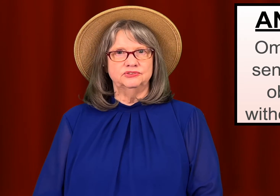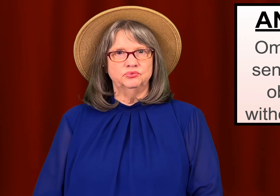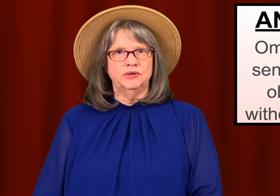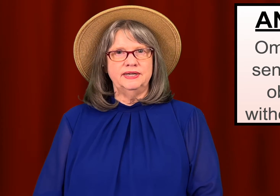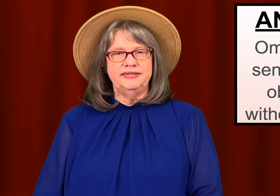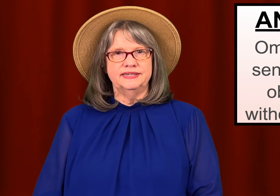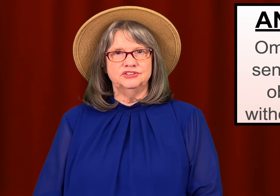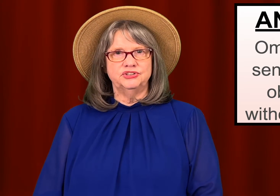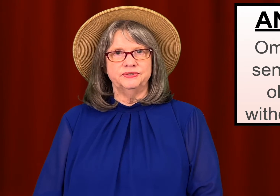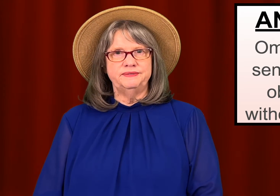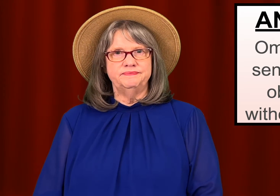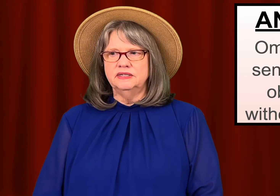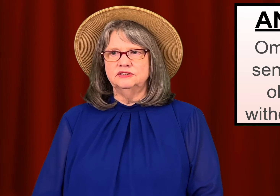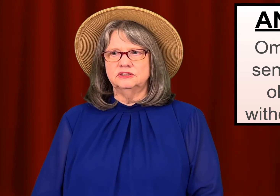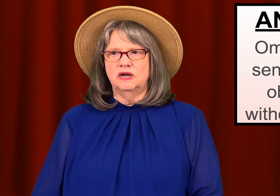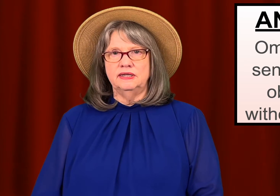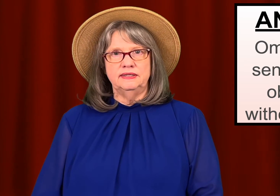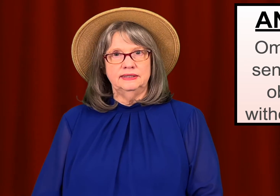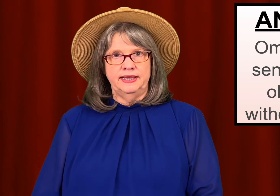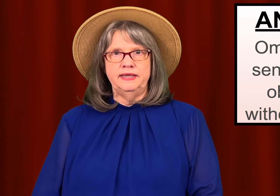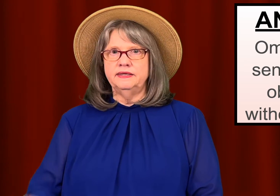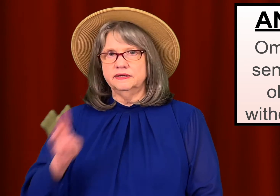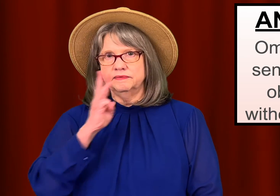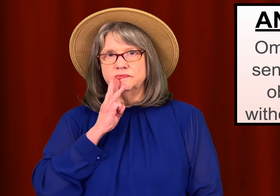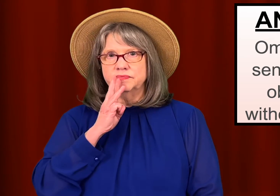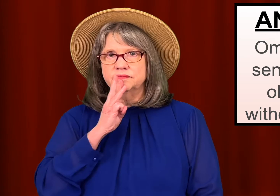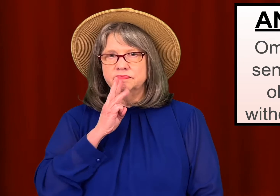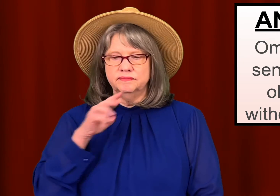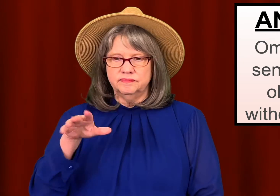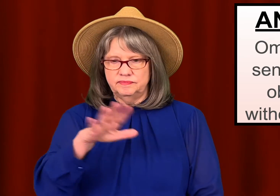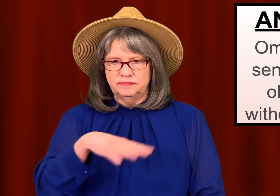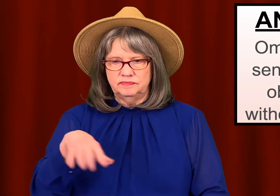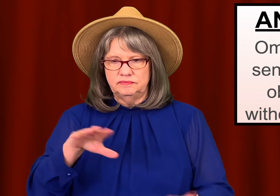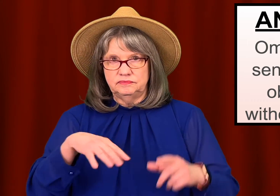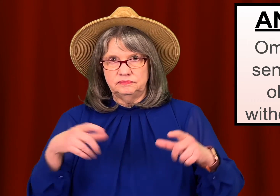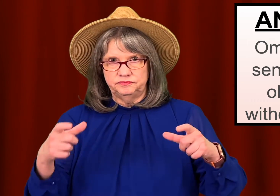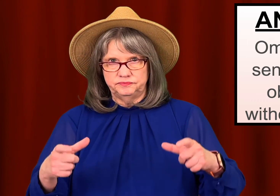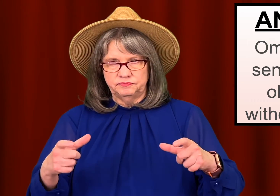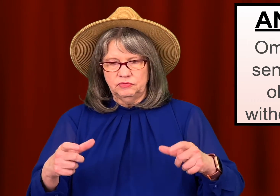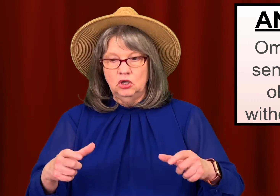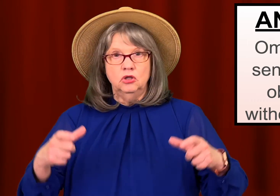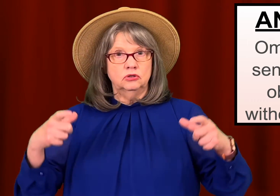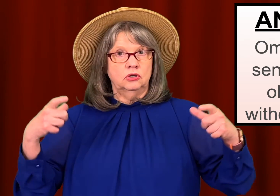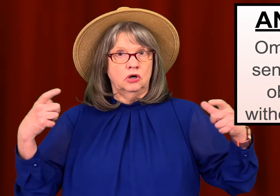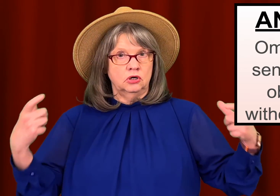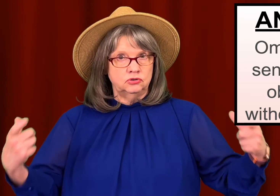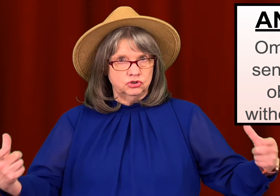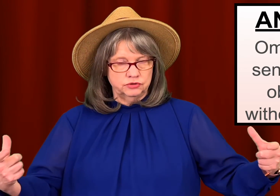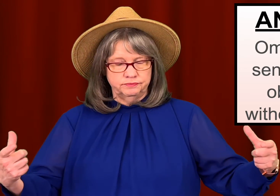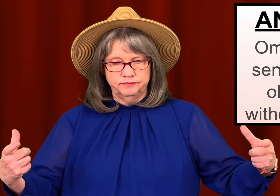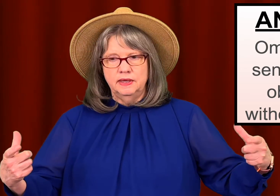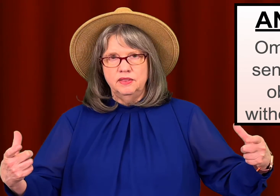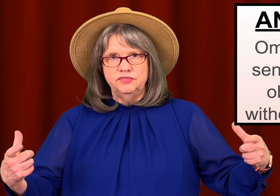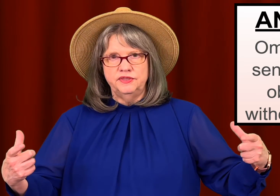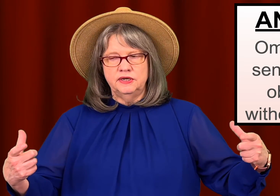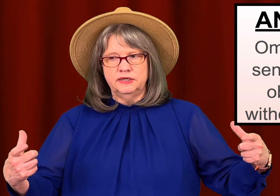is right next to it. I could sign, LAKE LARGE. Then I